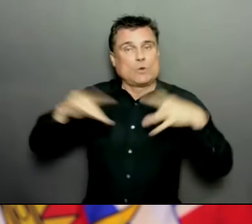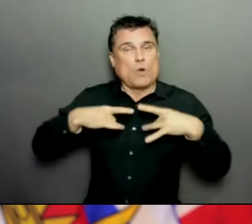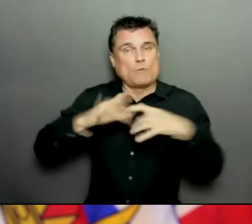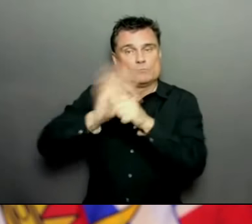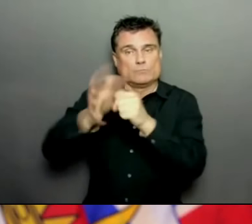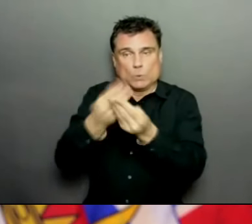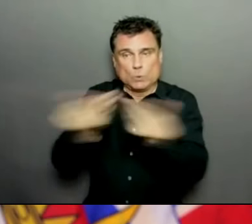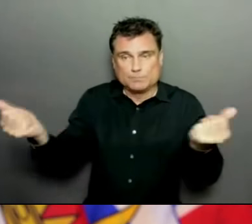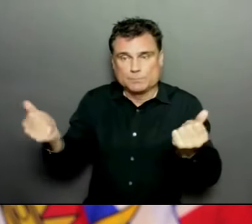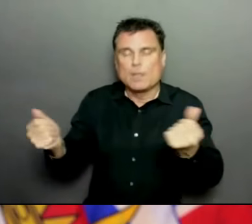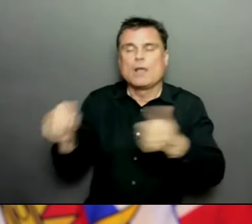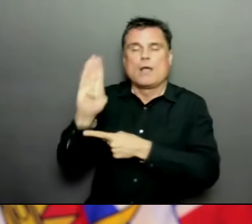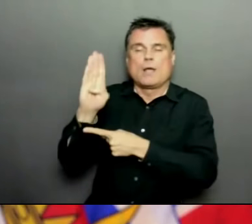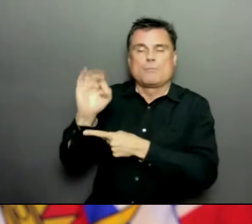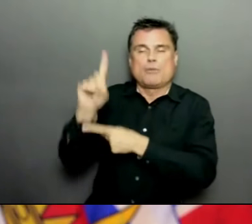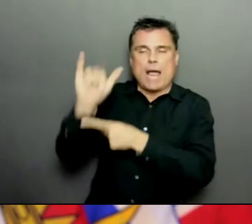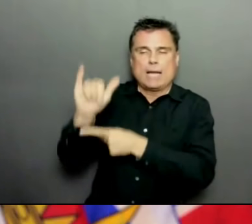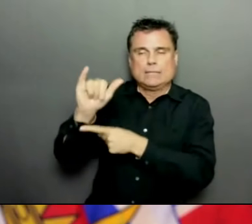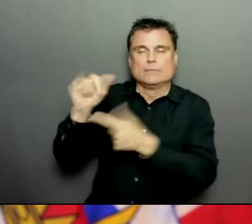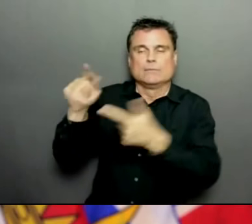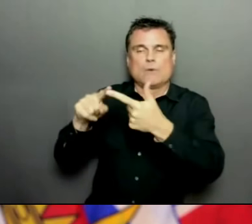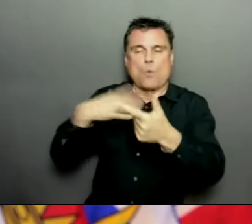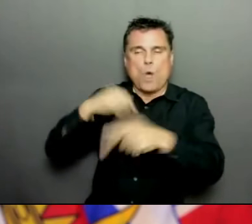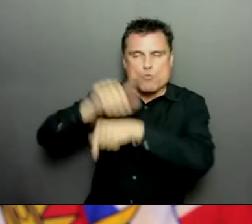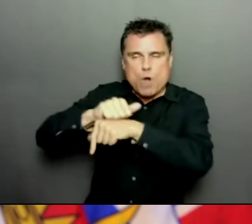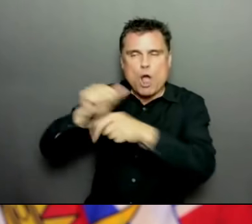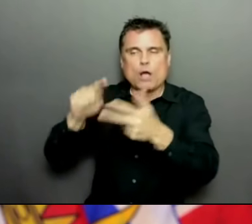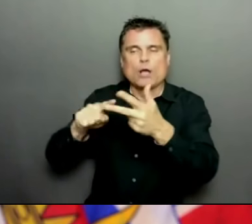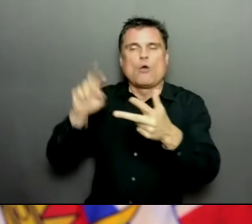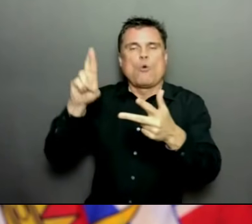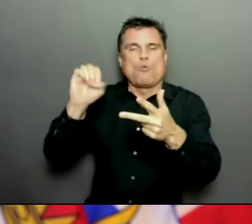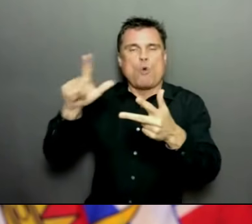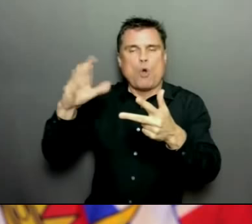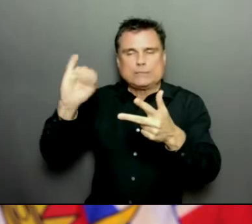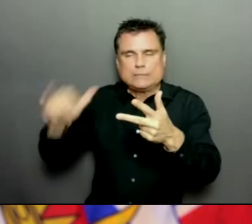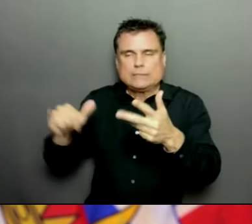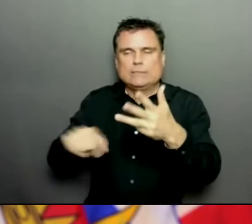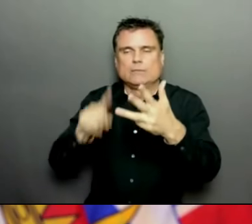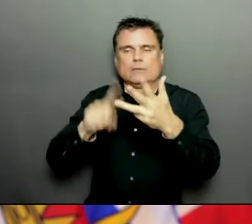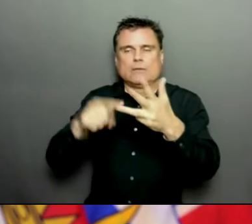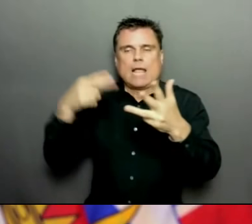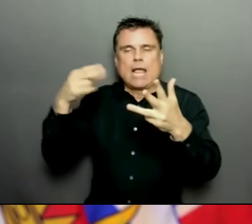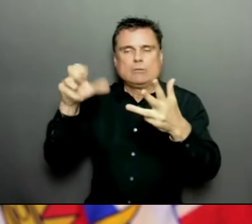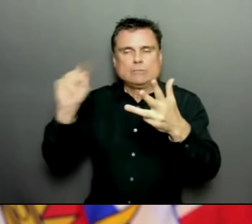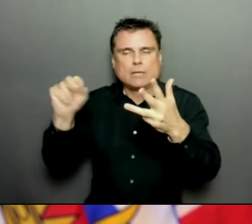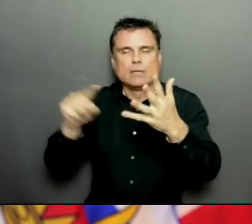Senior Village, Roy Earl Royal City Manner. We have 55 active outbreaks in long-term care and assisted living,